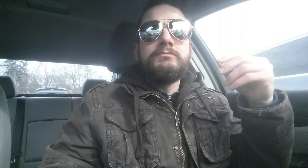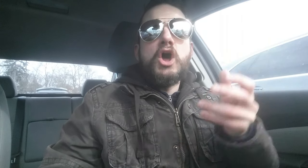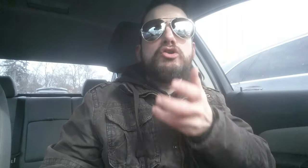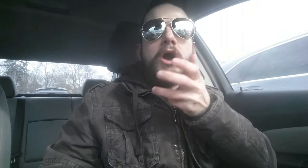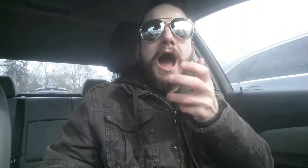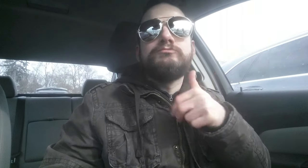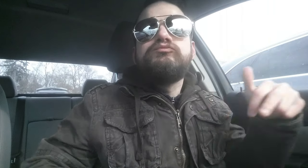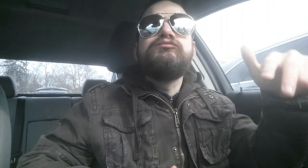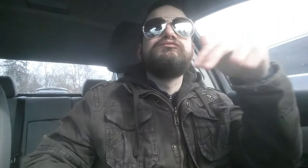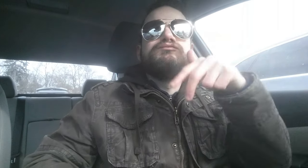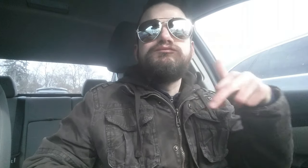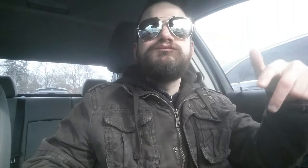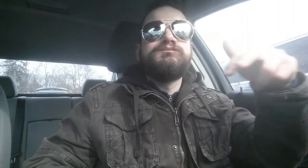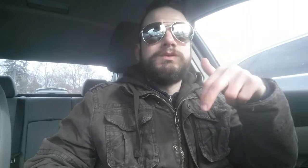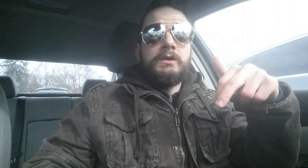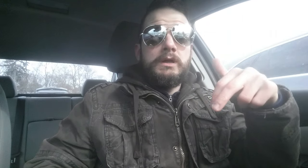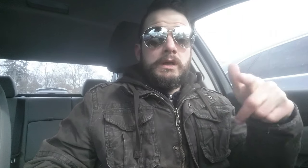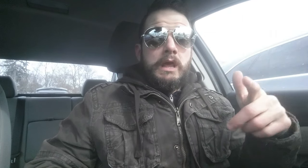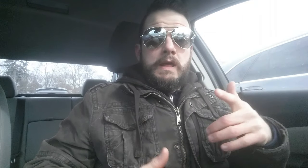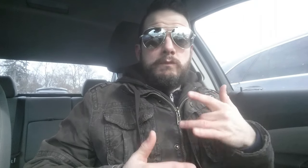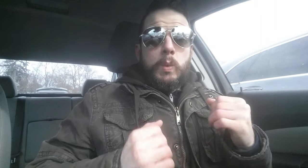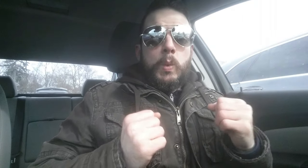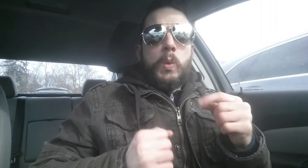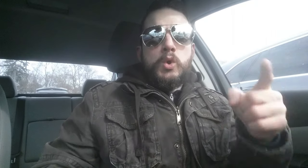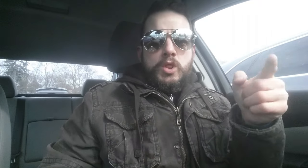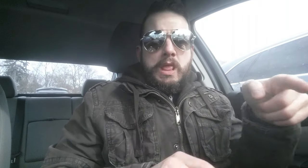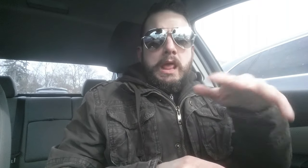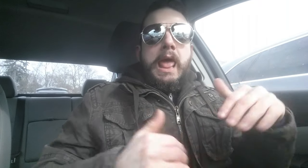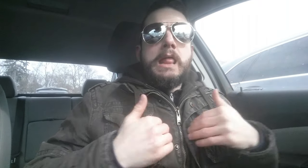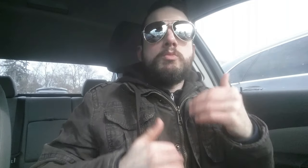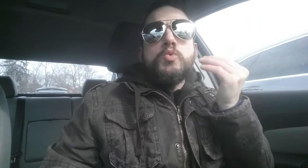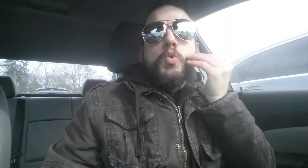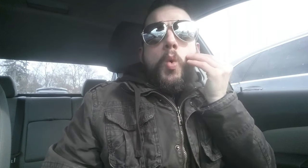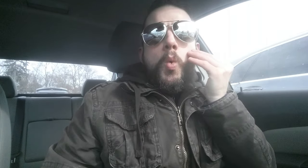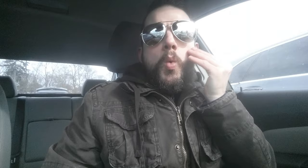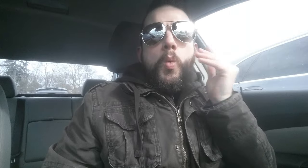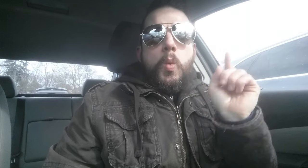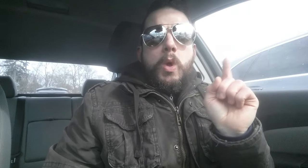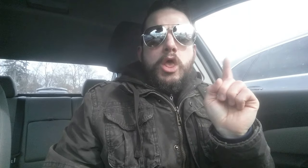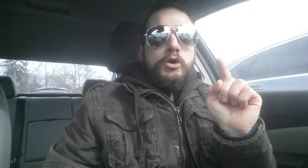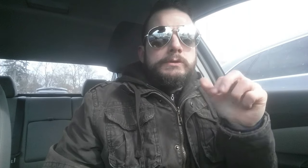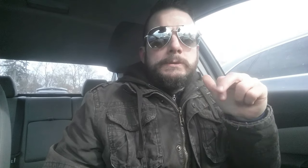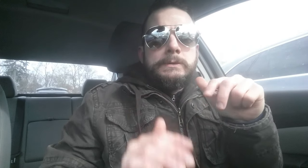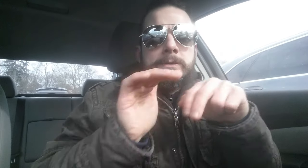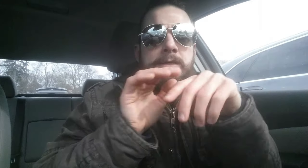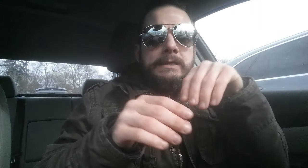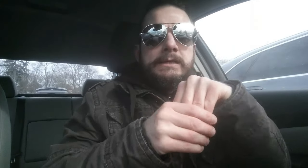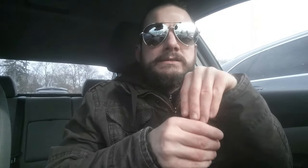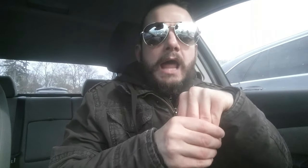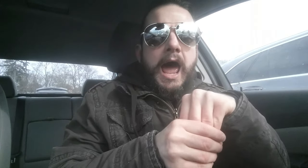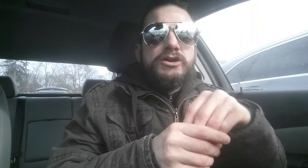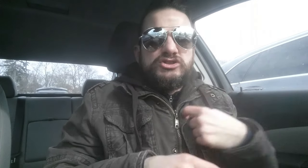The animals are able to go outside and wander in their own sites. When they feel cold, they know where to go inside.